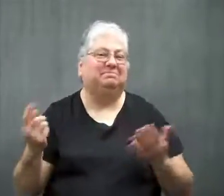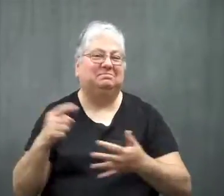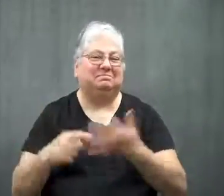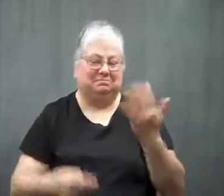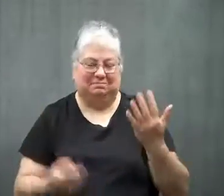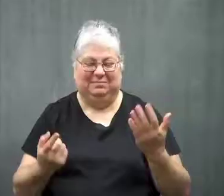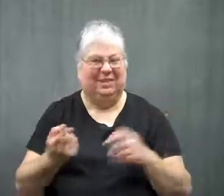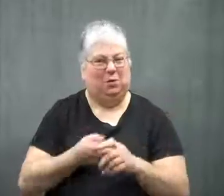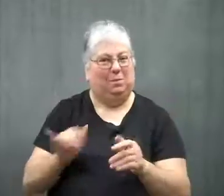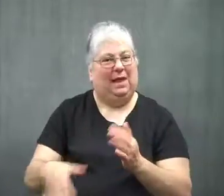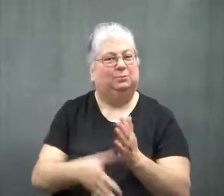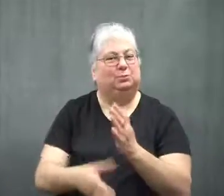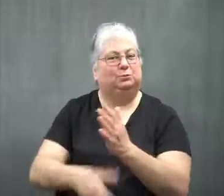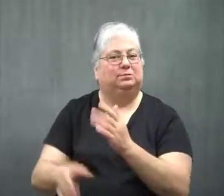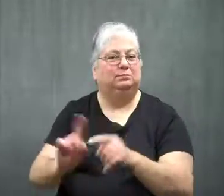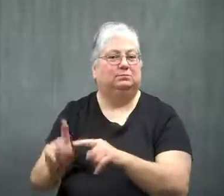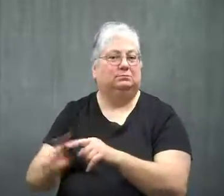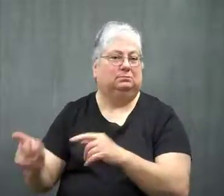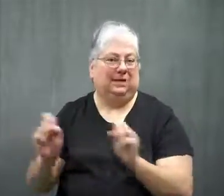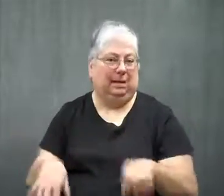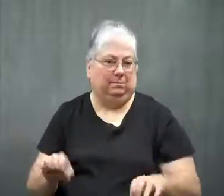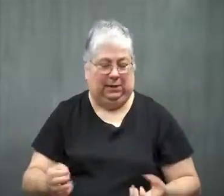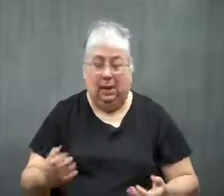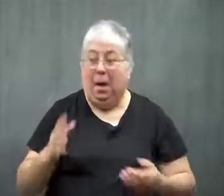All that comes from feces.